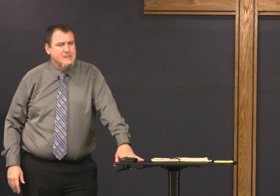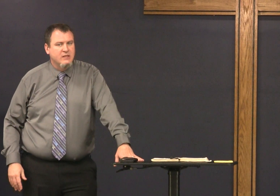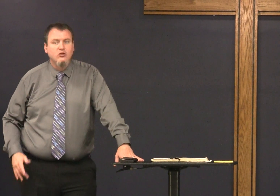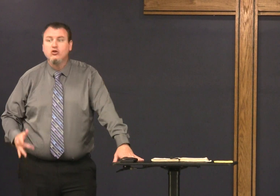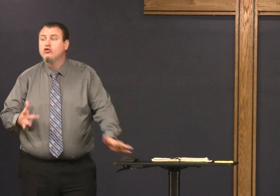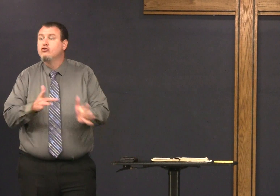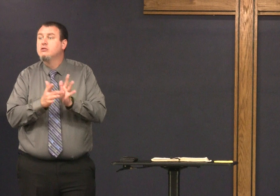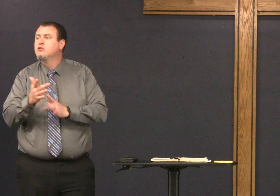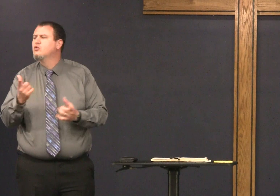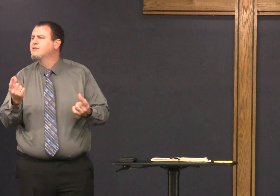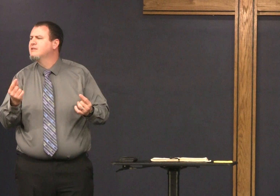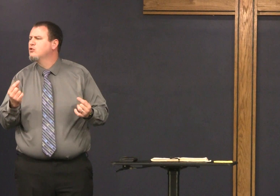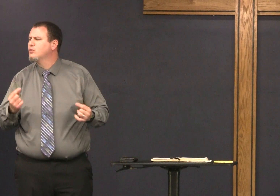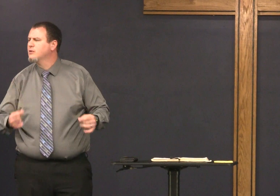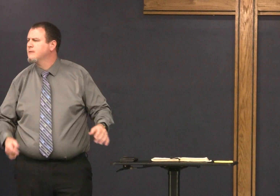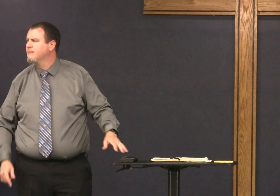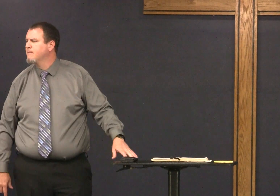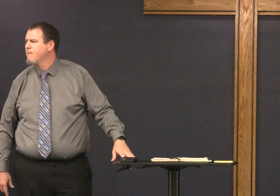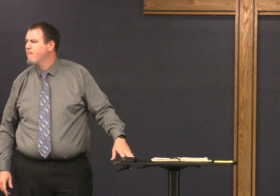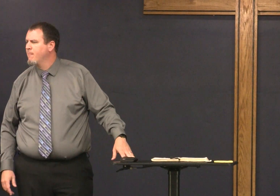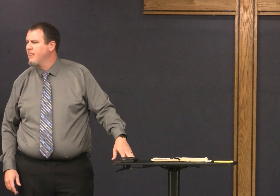let them go what was Jesus doing